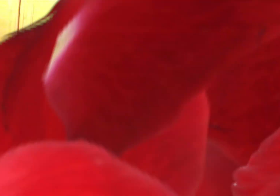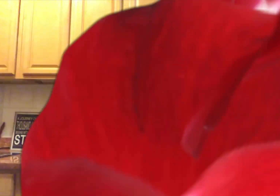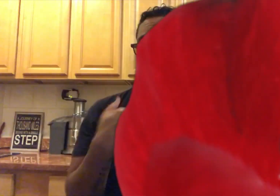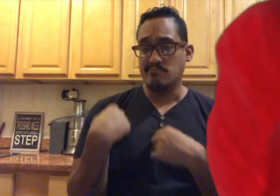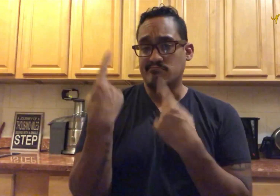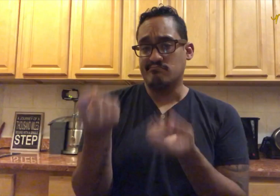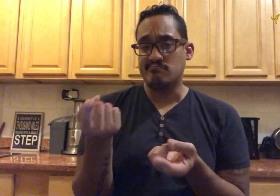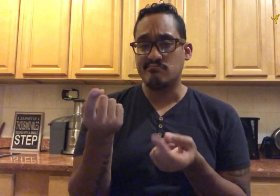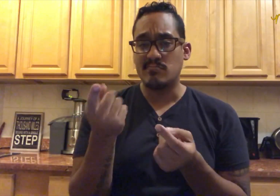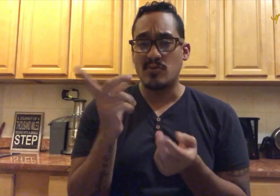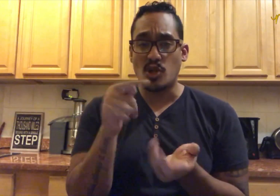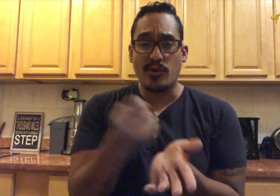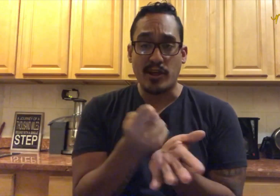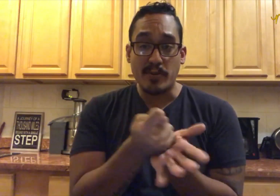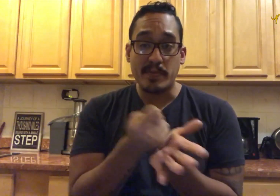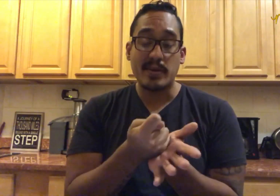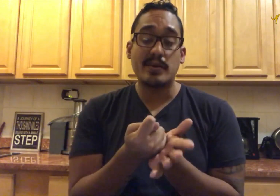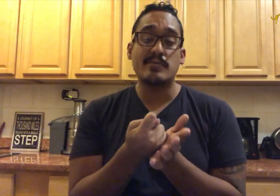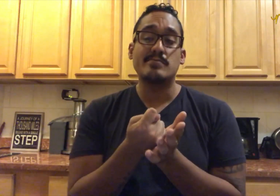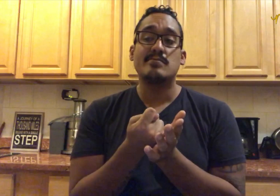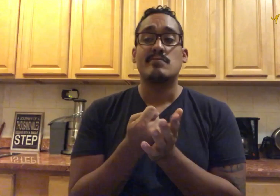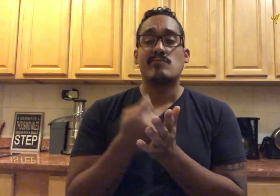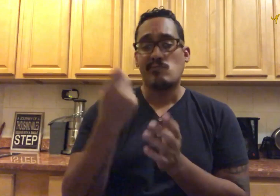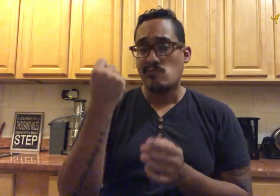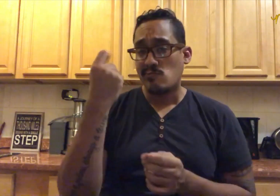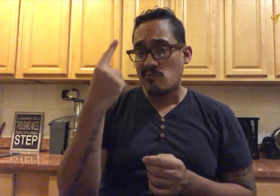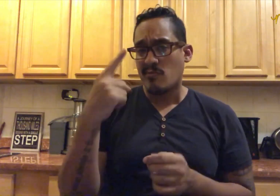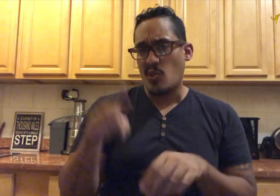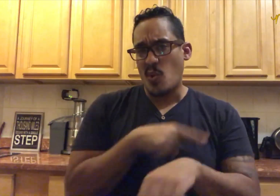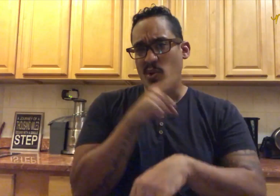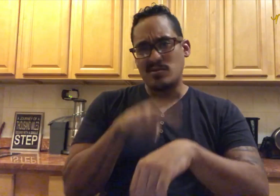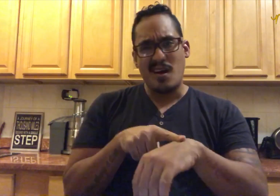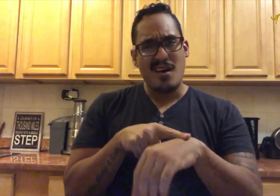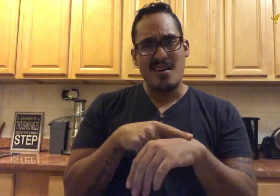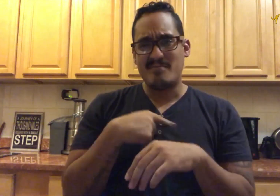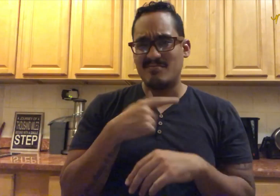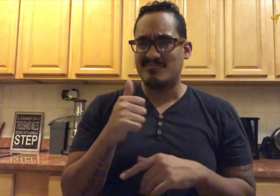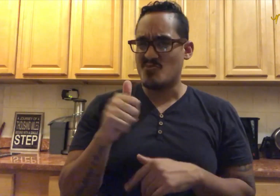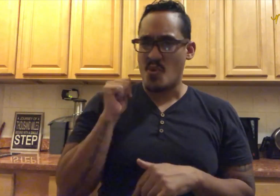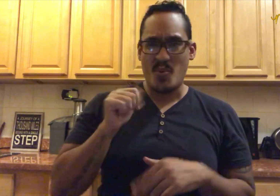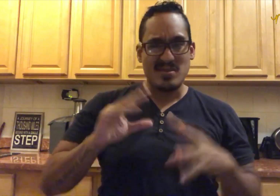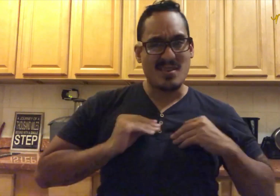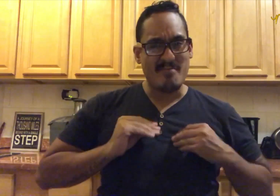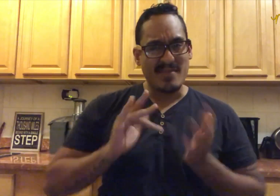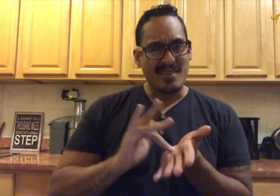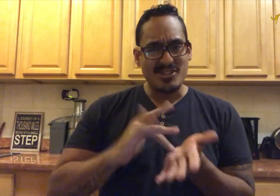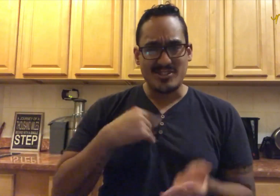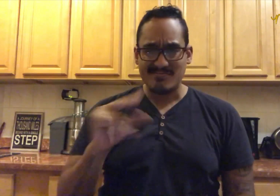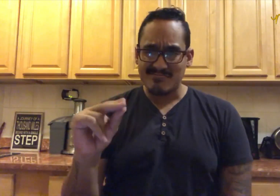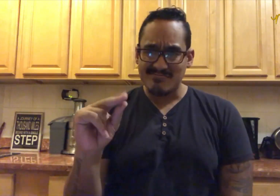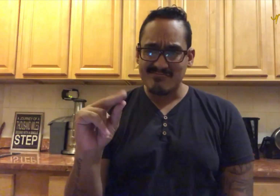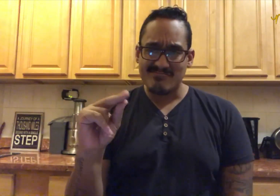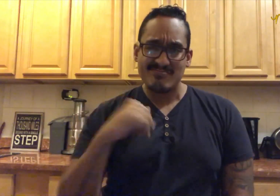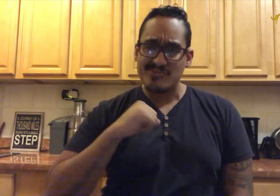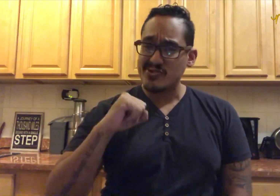I've been going to therapy, and for the longest time, I refused to take any medication.